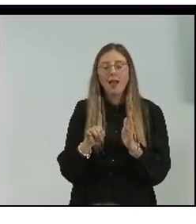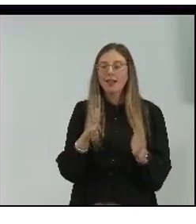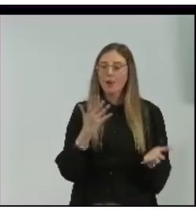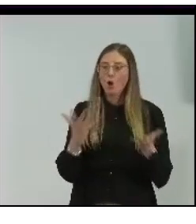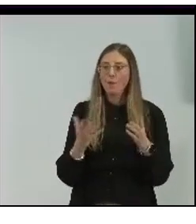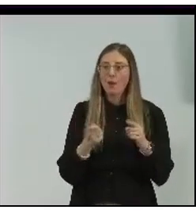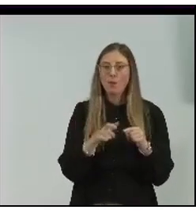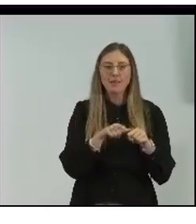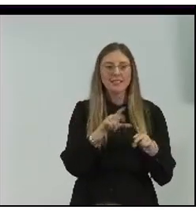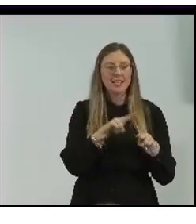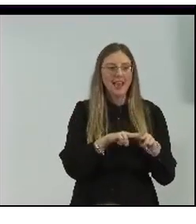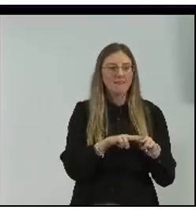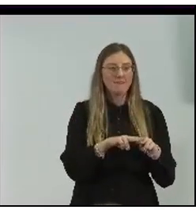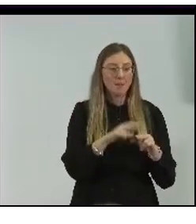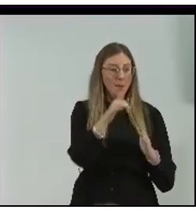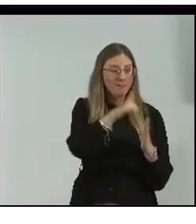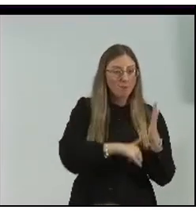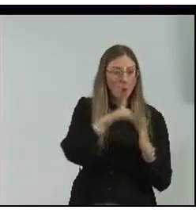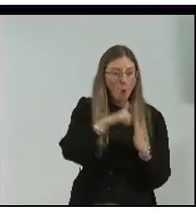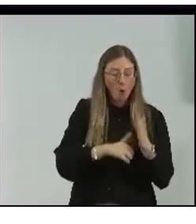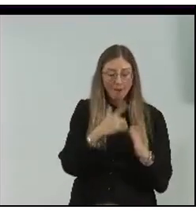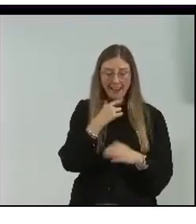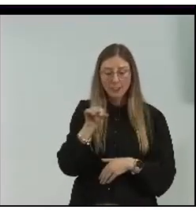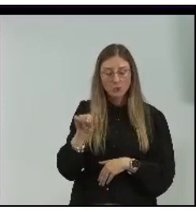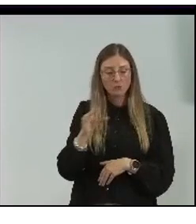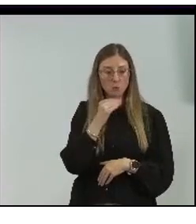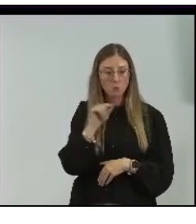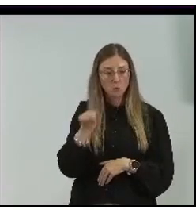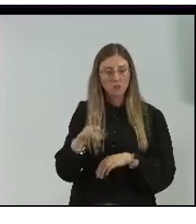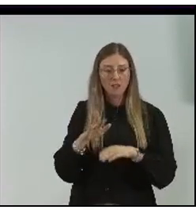There are a lot of forms that could be easily done in HTML and we actually